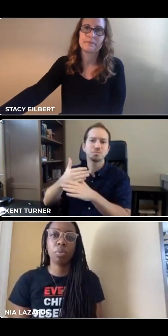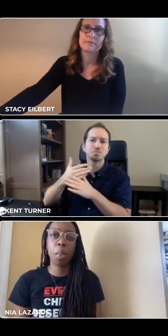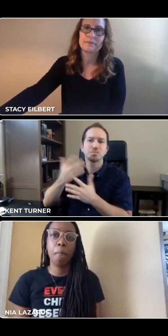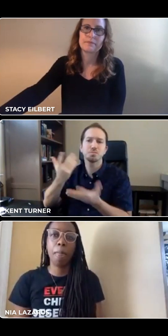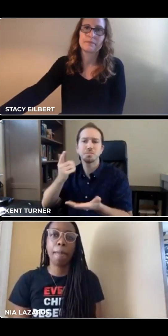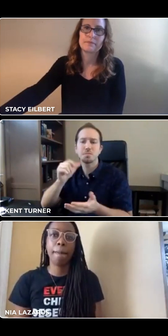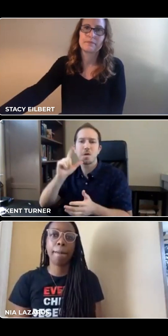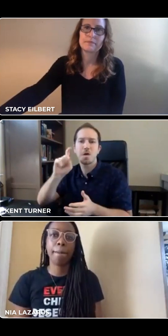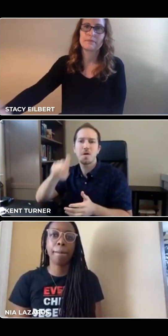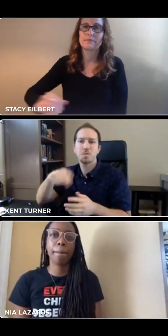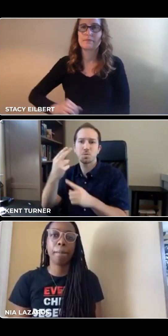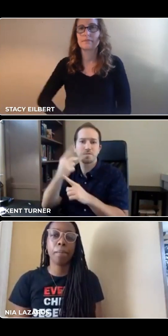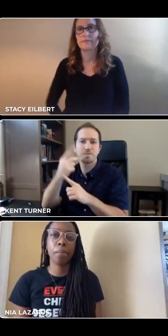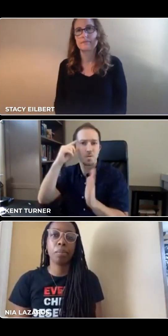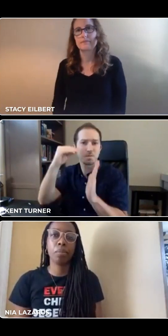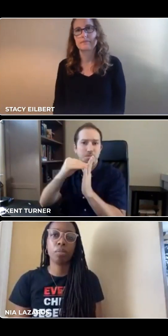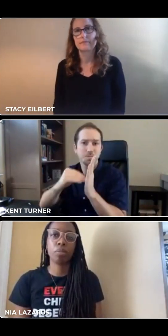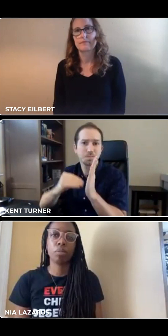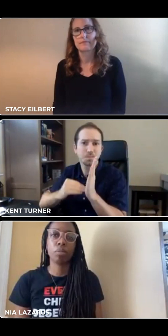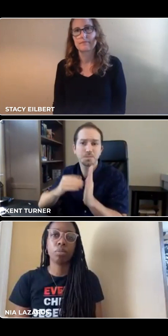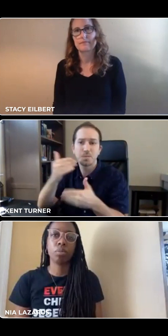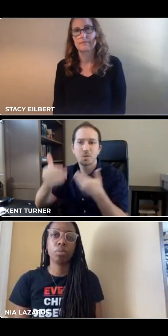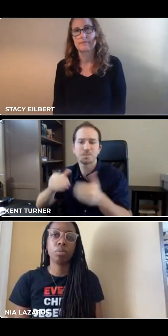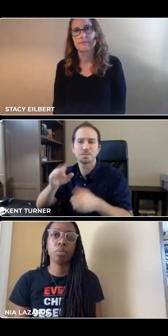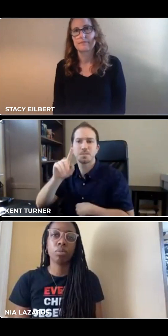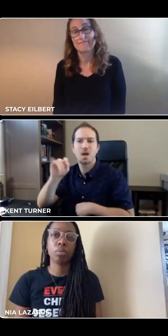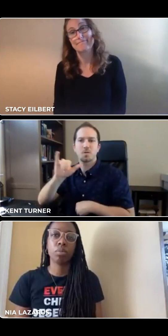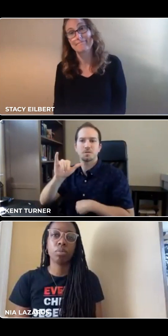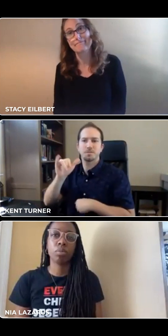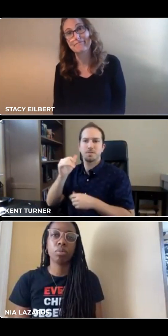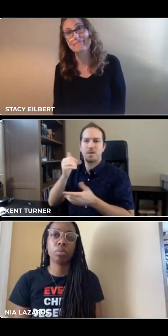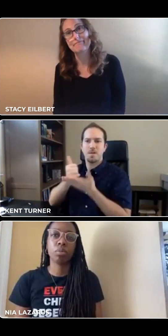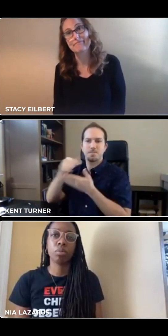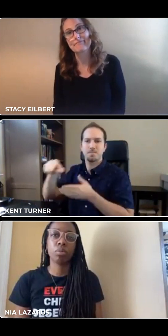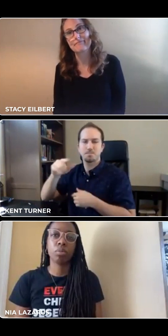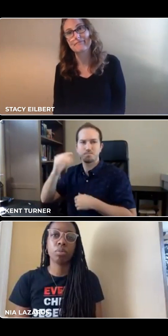have those conversations, and discussions, and share that. Maybe they don't need to track,